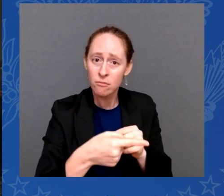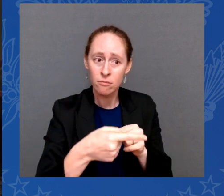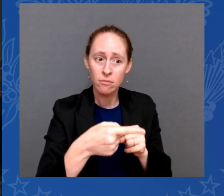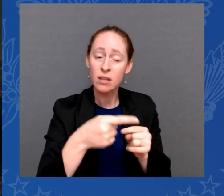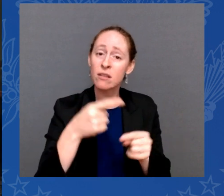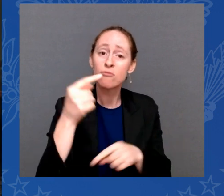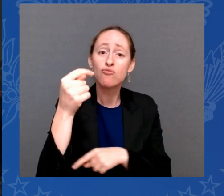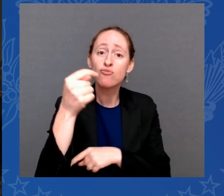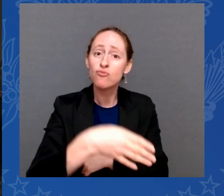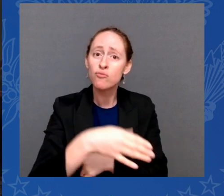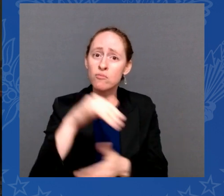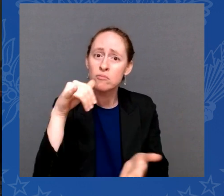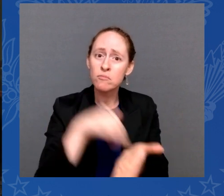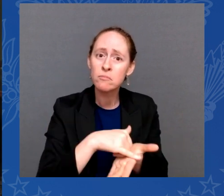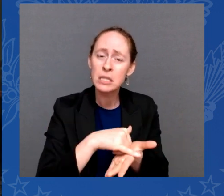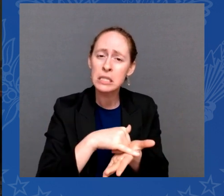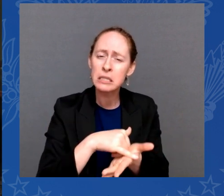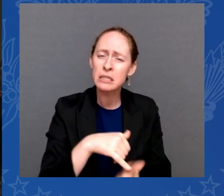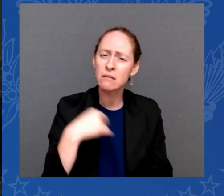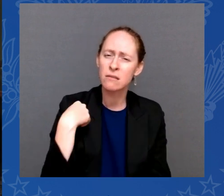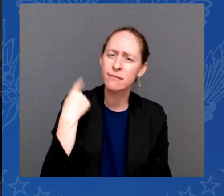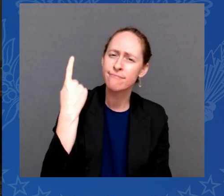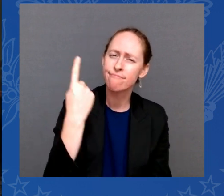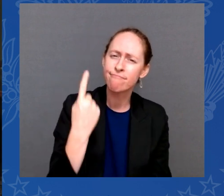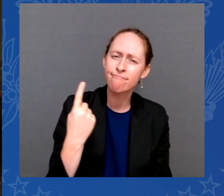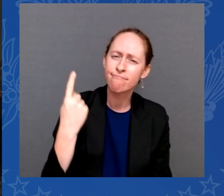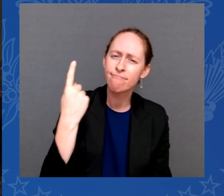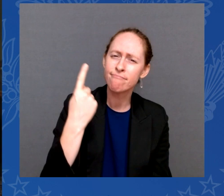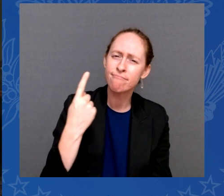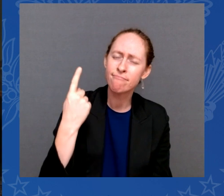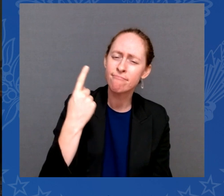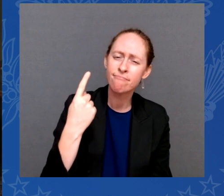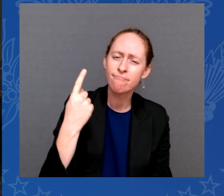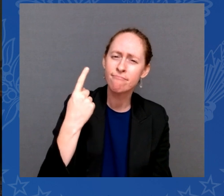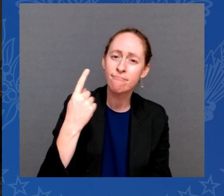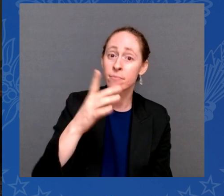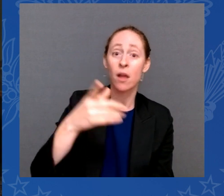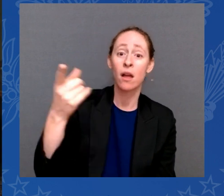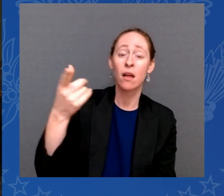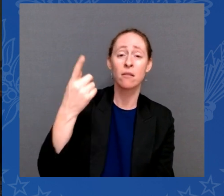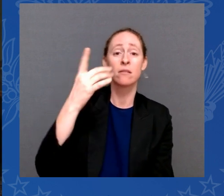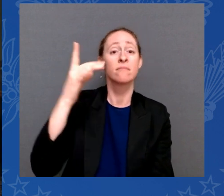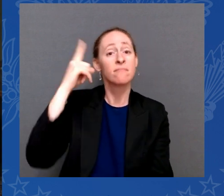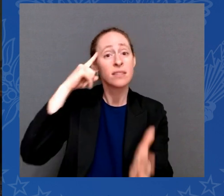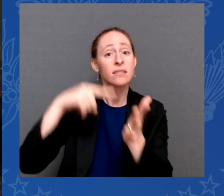and have been taking for some time for other conditions -- for arthritis, for epilepsy, for Crohn's disease.